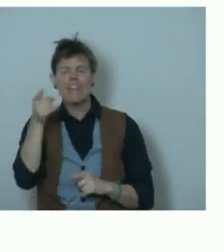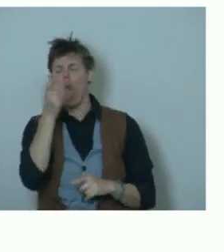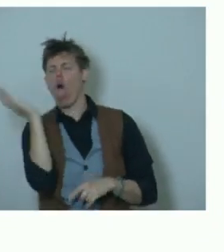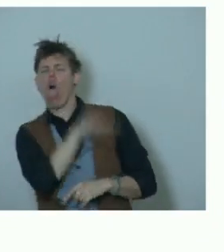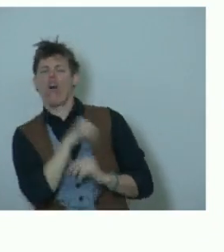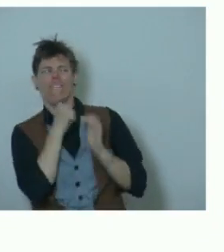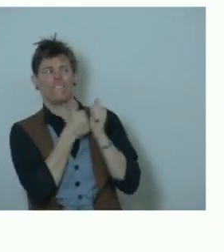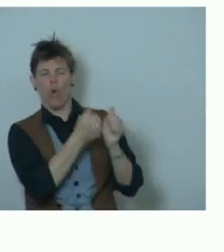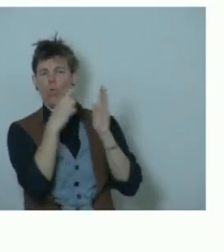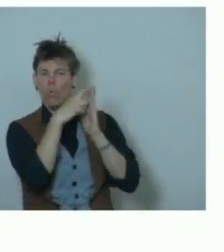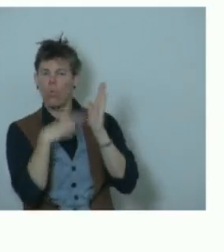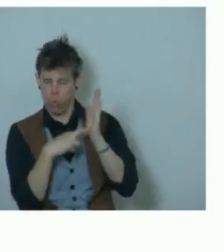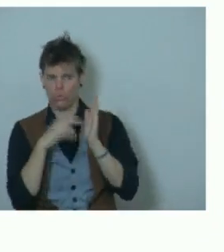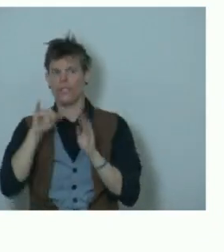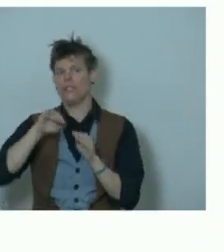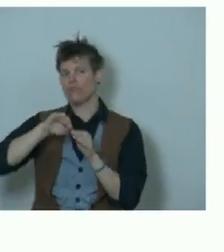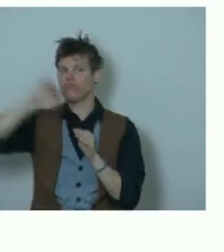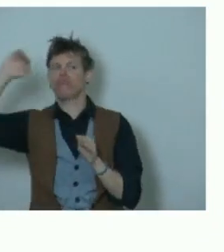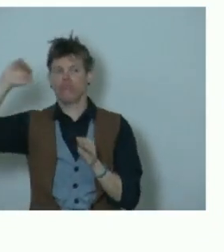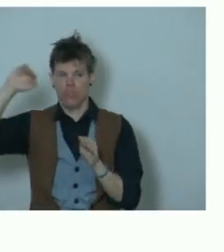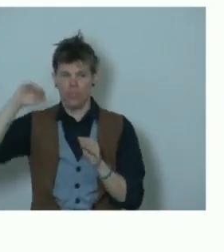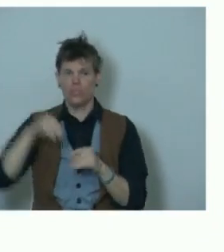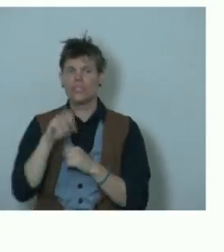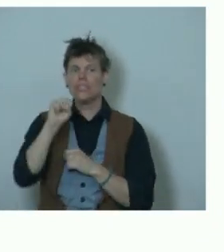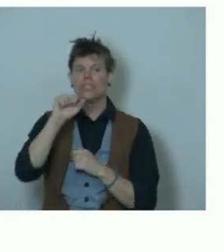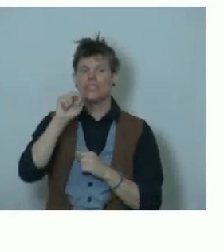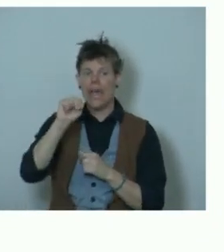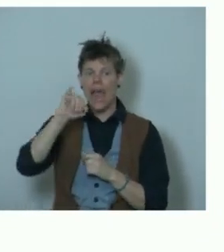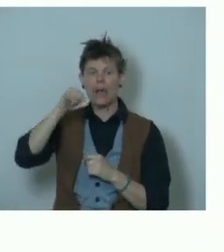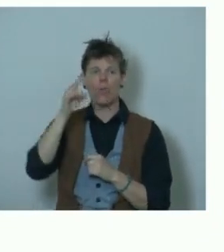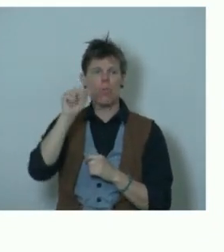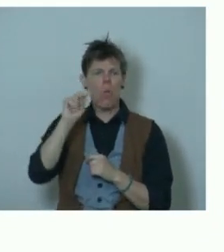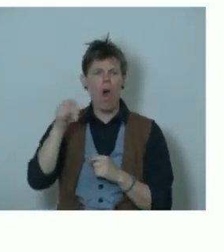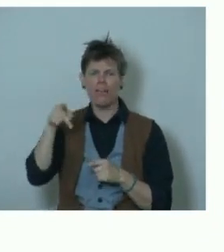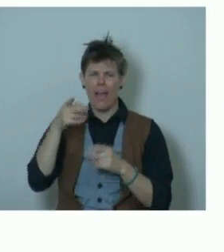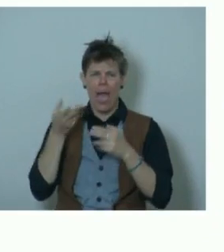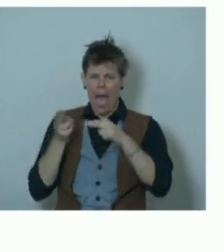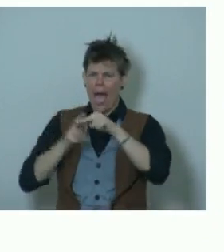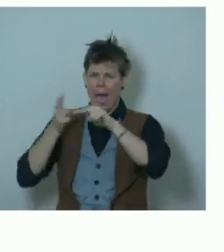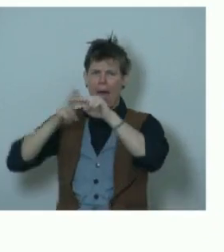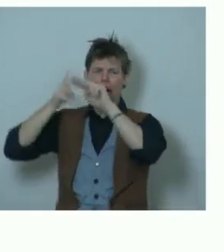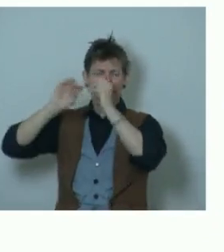THIS MODEL ASSUMES NO ONE’S GOING TO DO ANYTHING DIFFERENT IN EITHER COUNTIES.